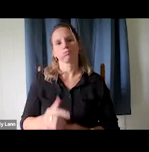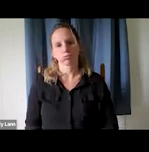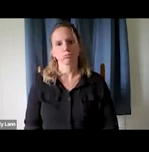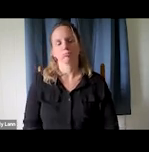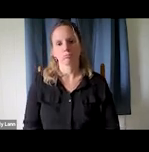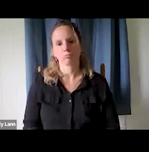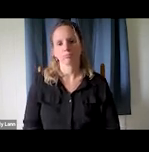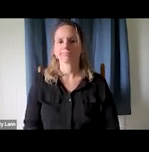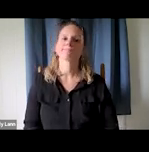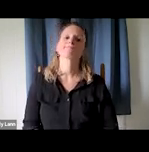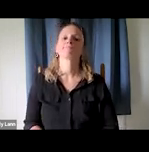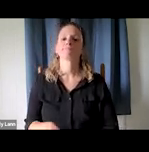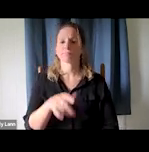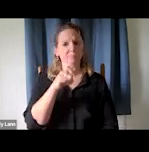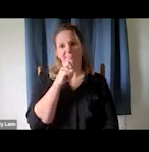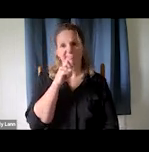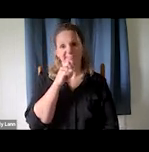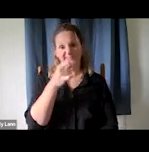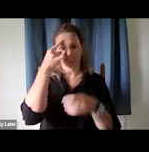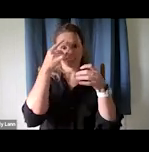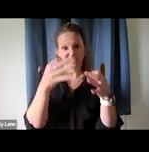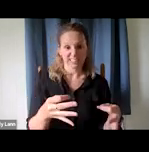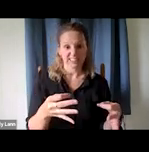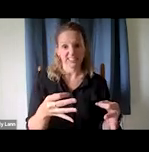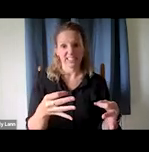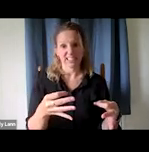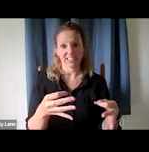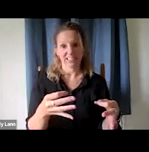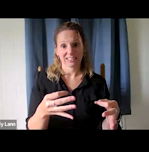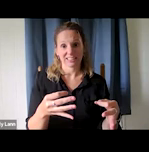No, we do not make a DA&A materiality determination